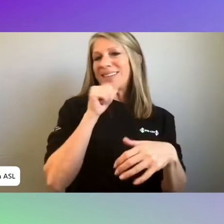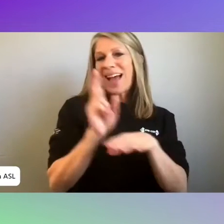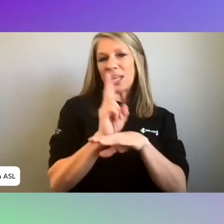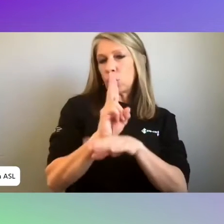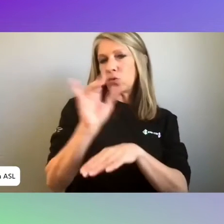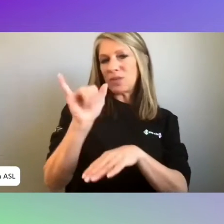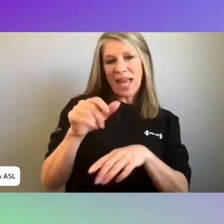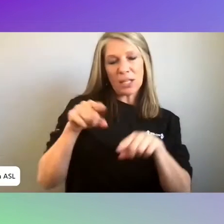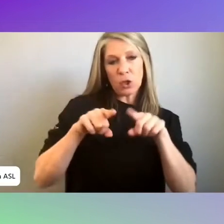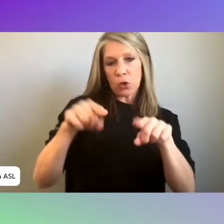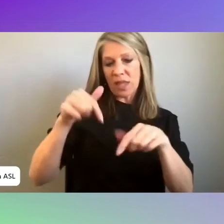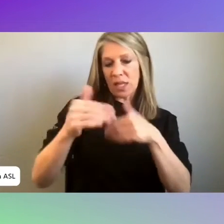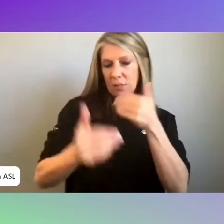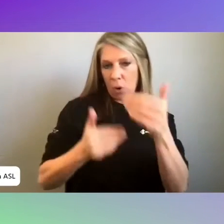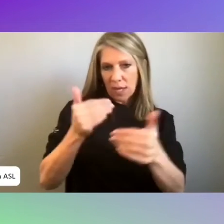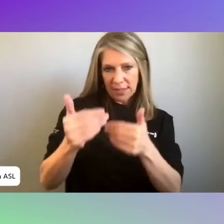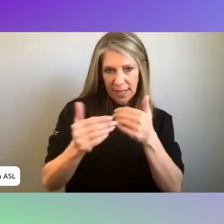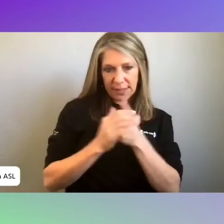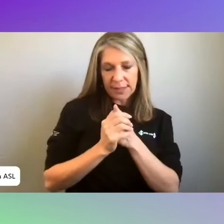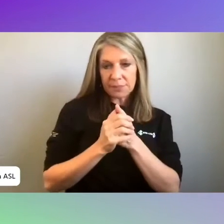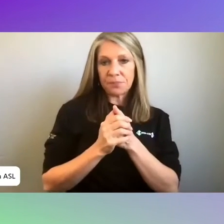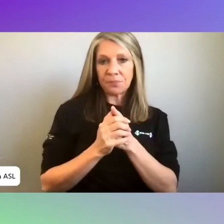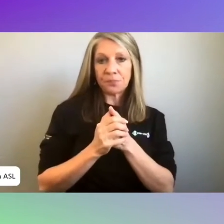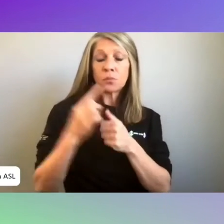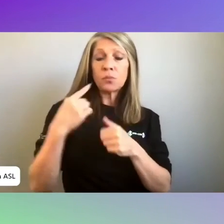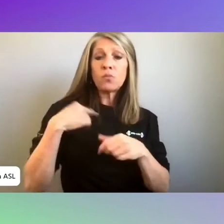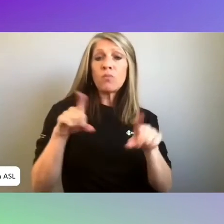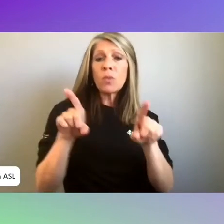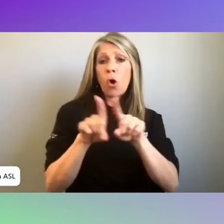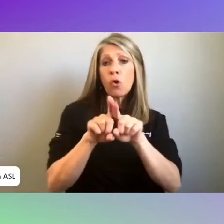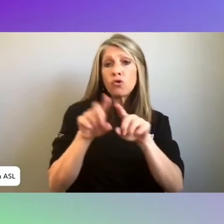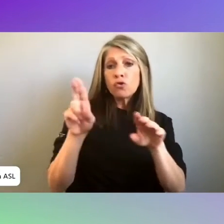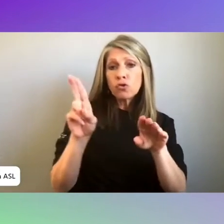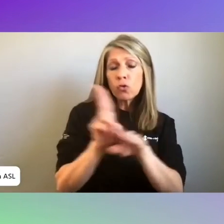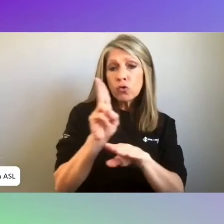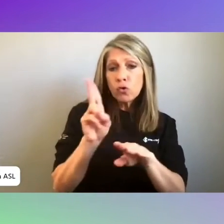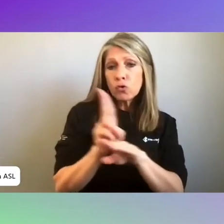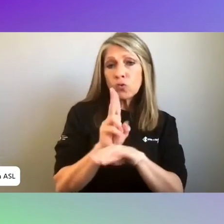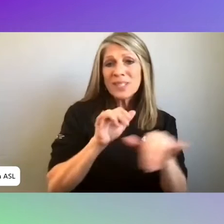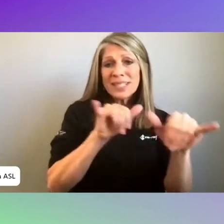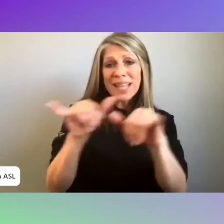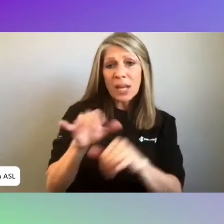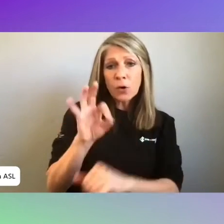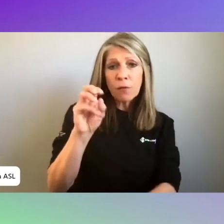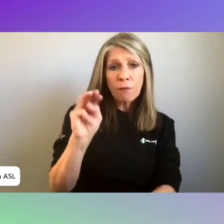produce things that can be repurposed for tactile graphics like silhouettes, and we did not use that during